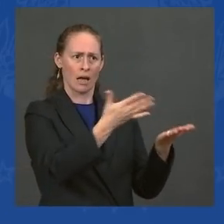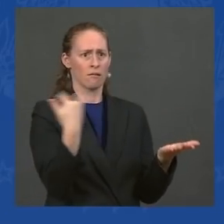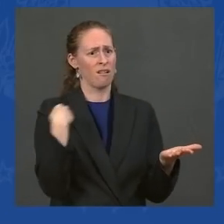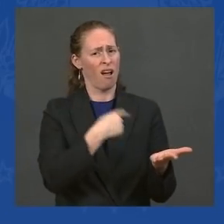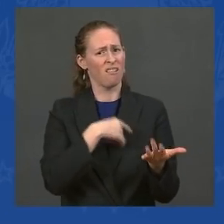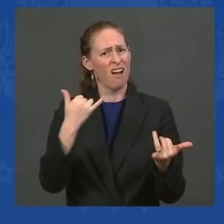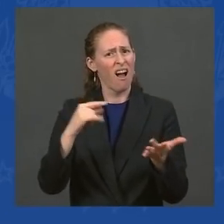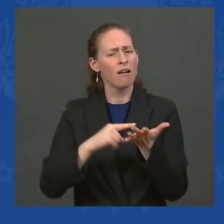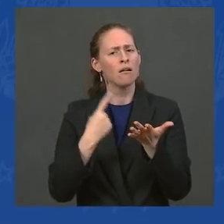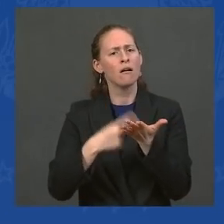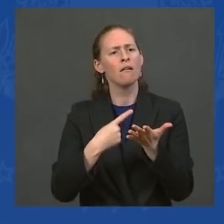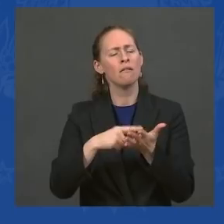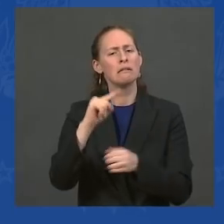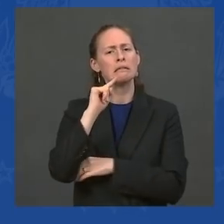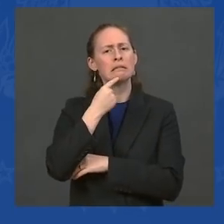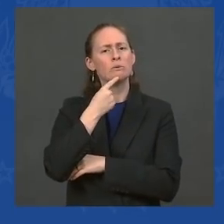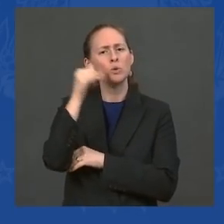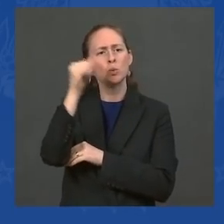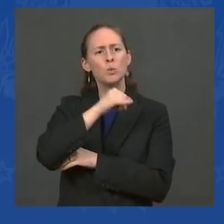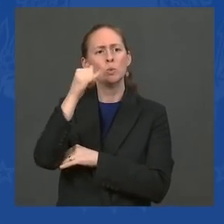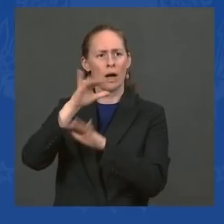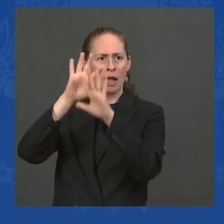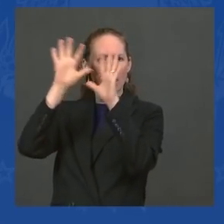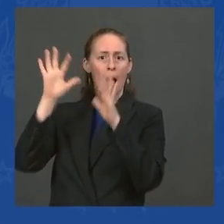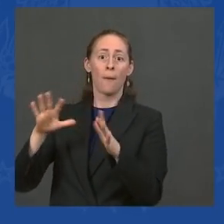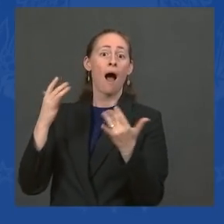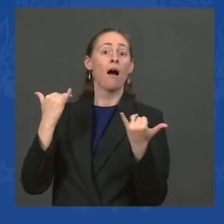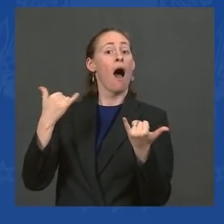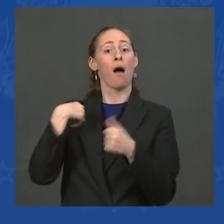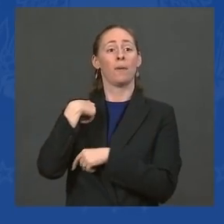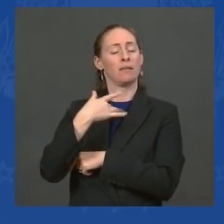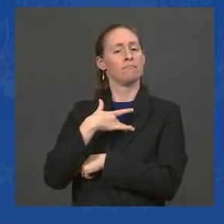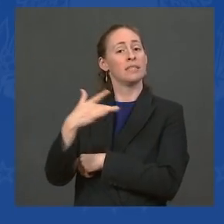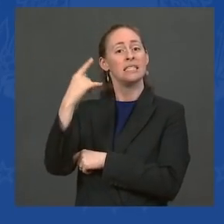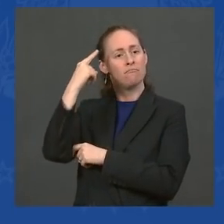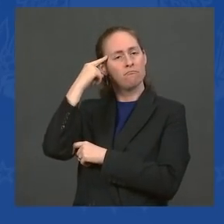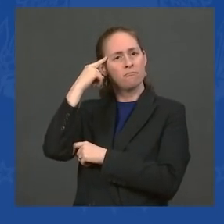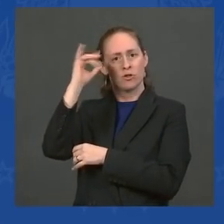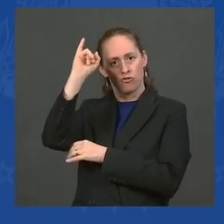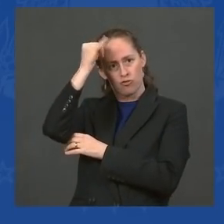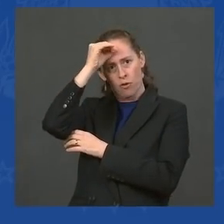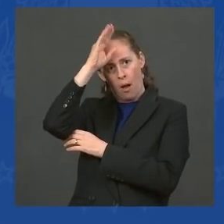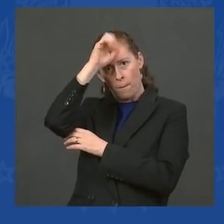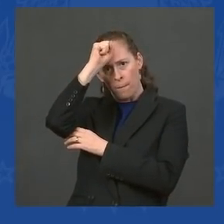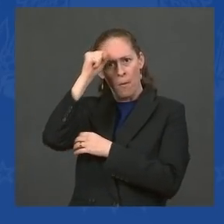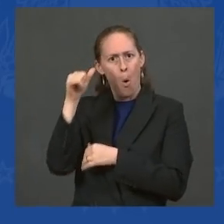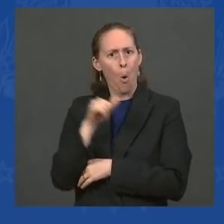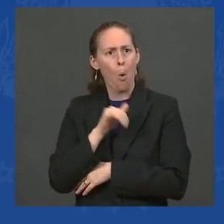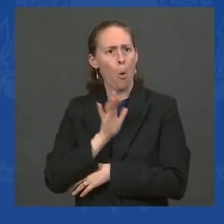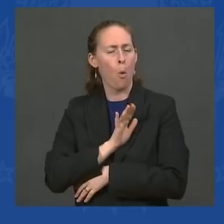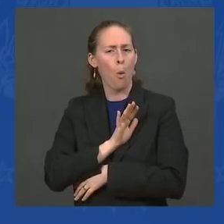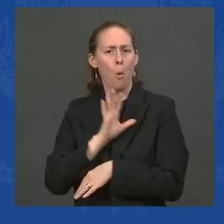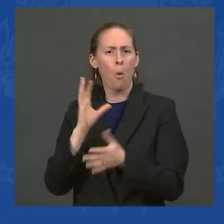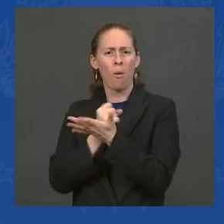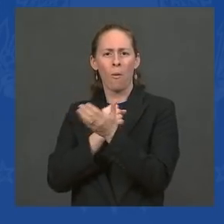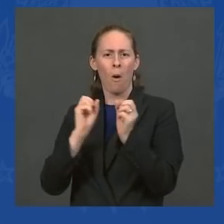I think jobs -- good-paying jobs, union jobs. This is an opportunity. We're the only country in the world